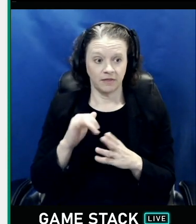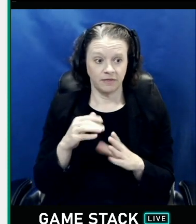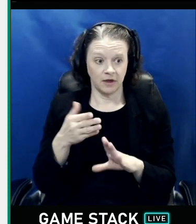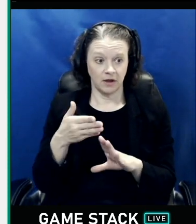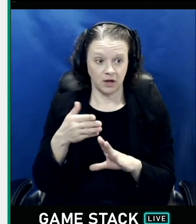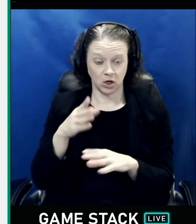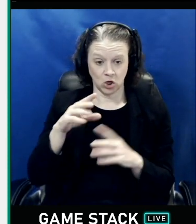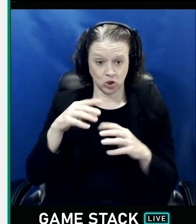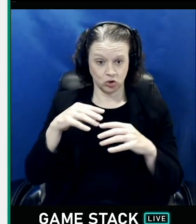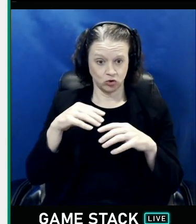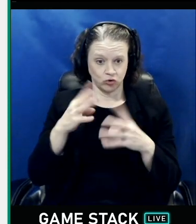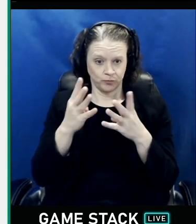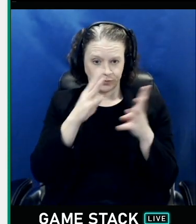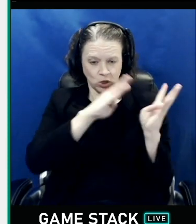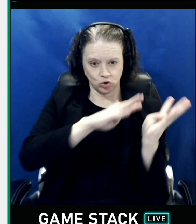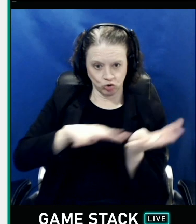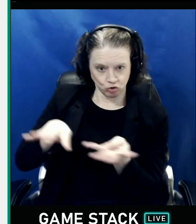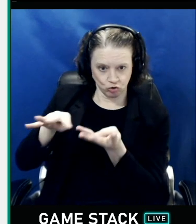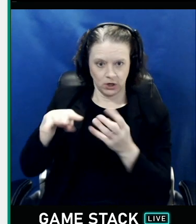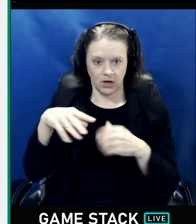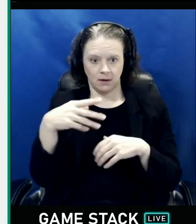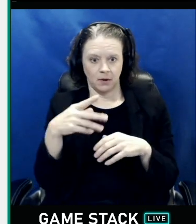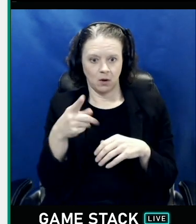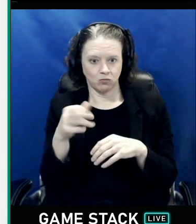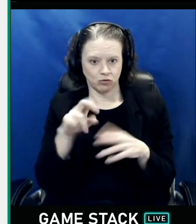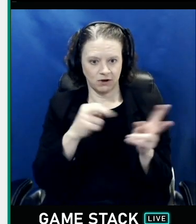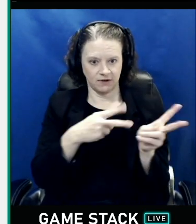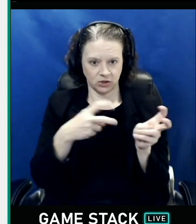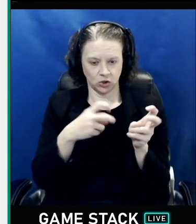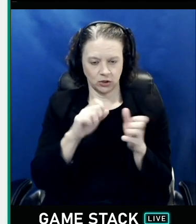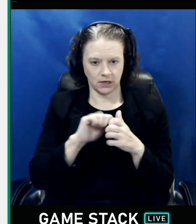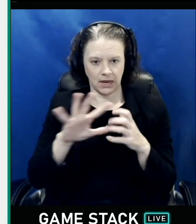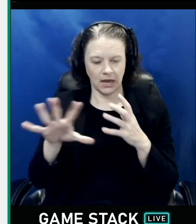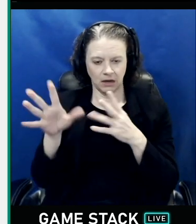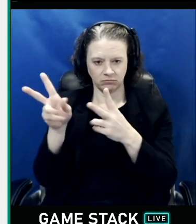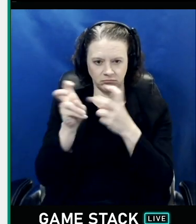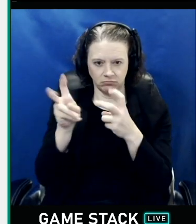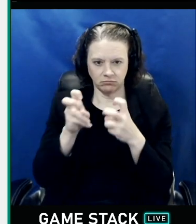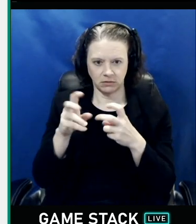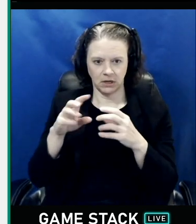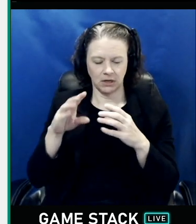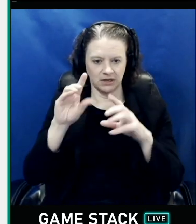Stream prefetchers may fetch additional sequential cache lines in ascending or descending order.